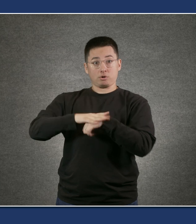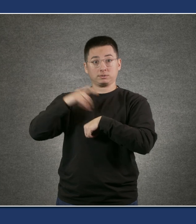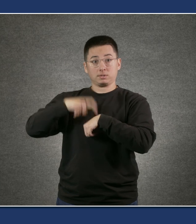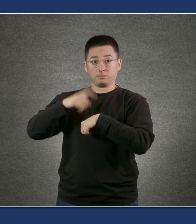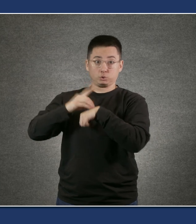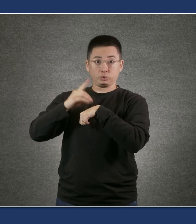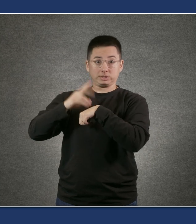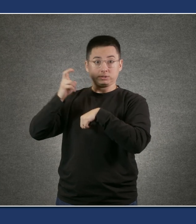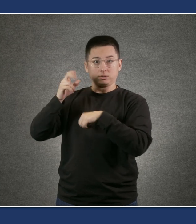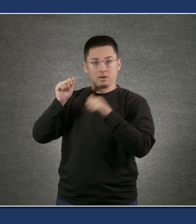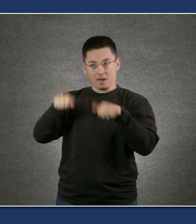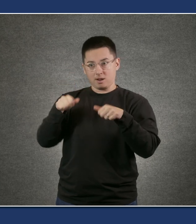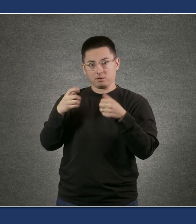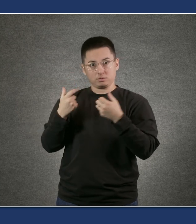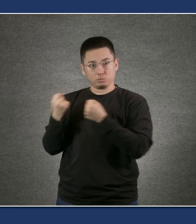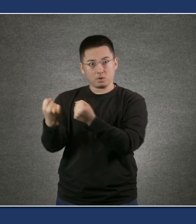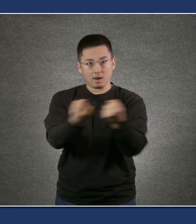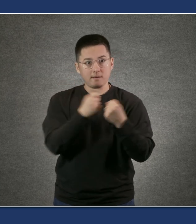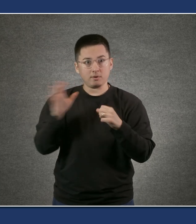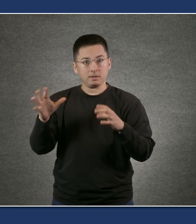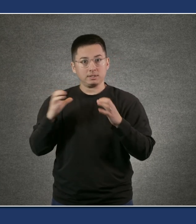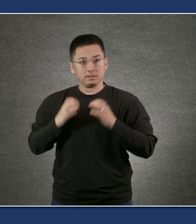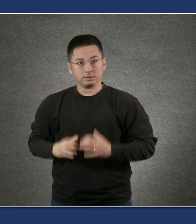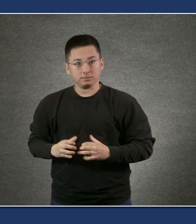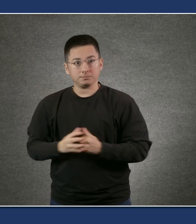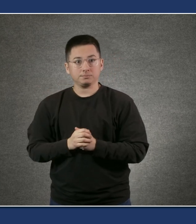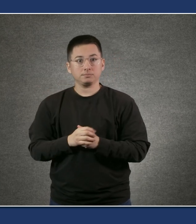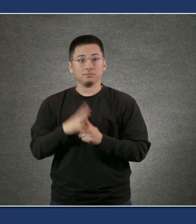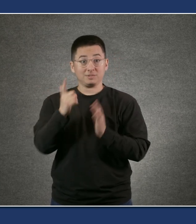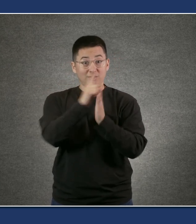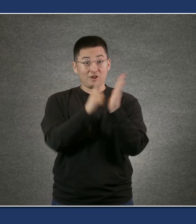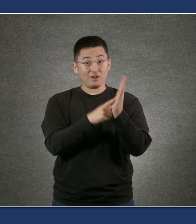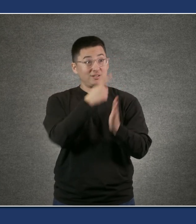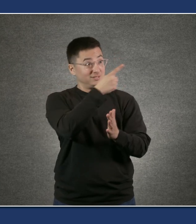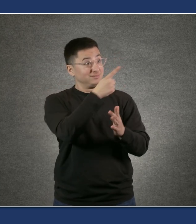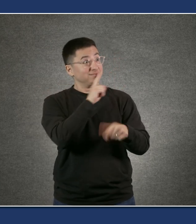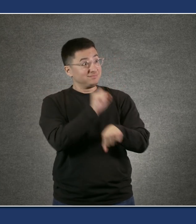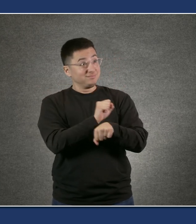despite state law being on their side. Therefore, each of these issues needs